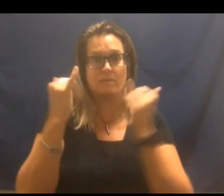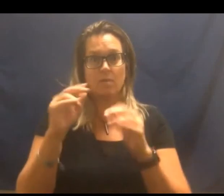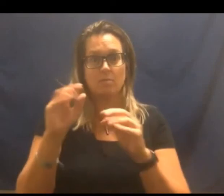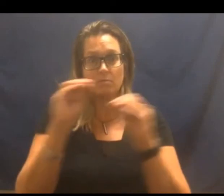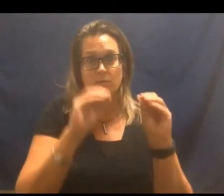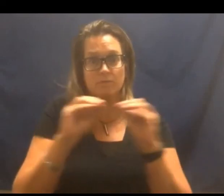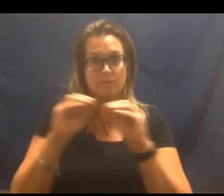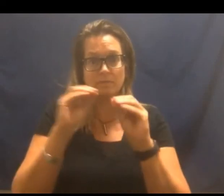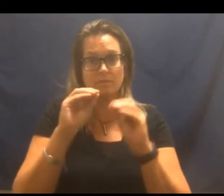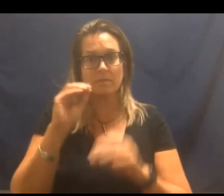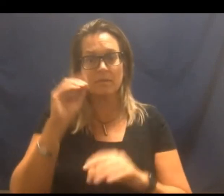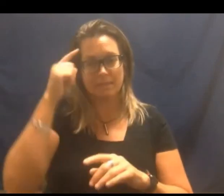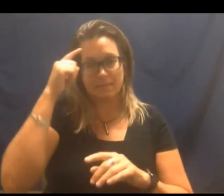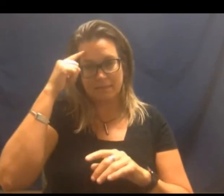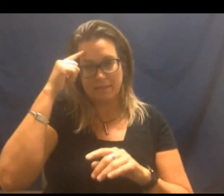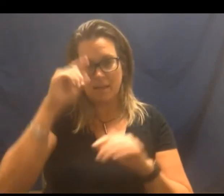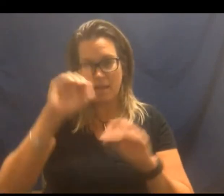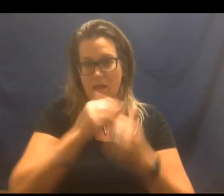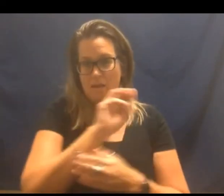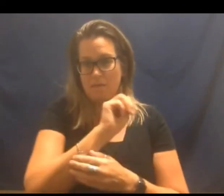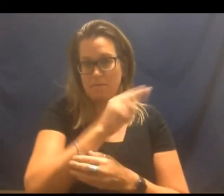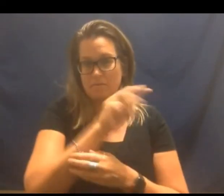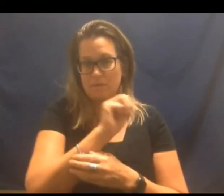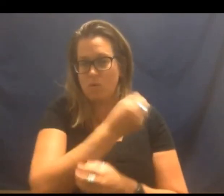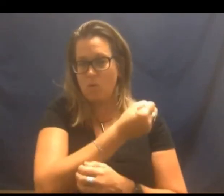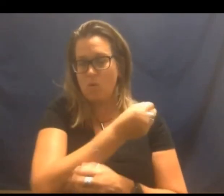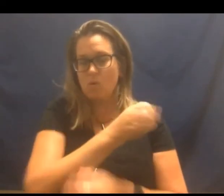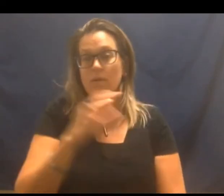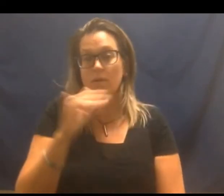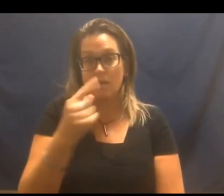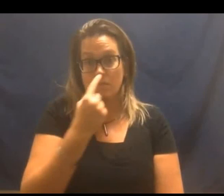and now we're moving on to location and you can think of how the "hold-movement-hold"